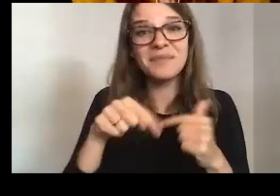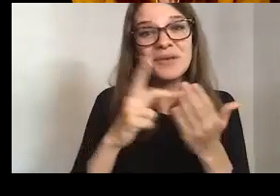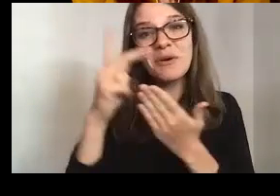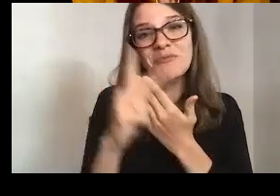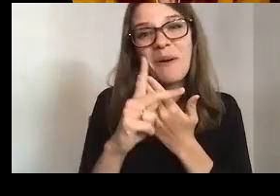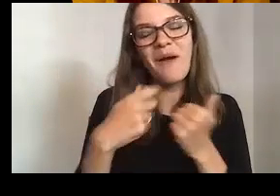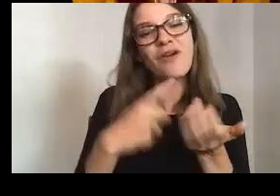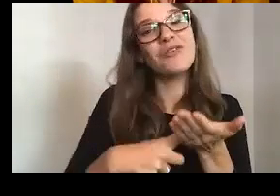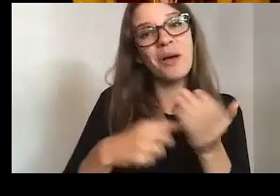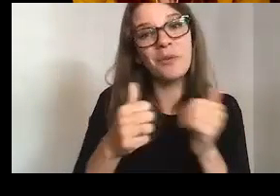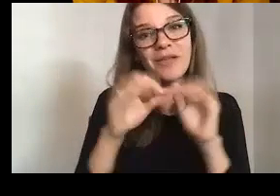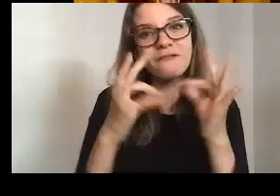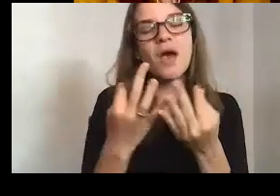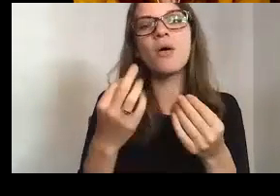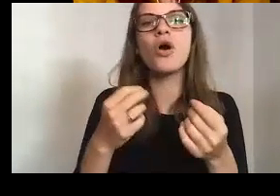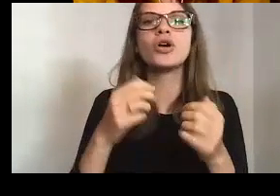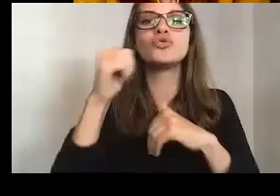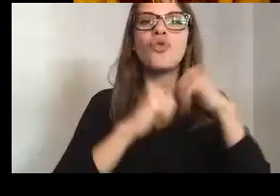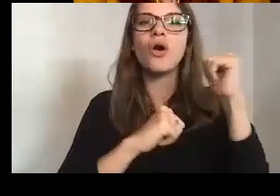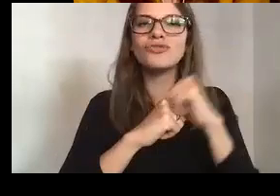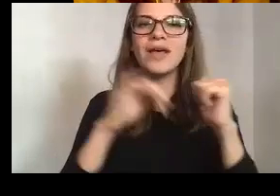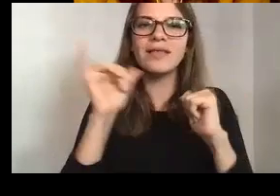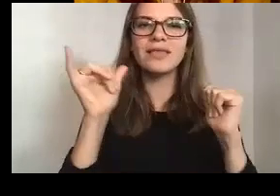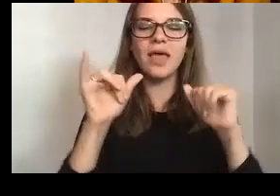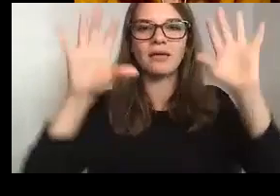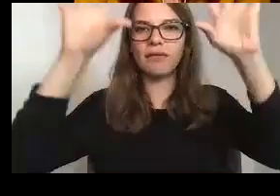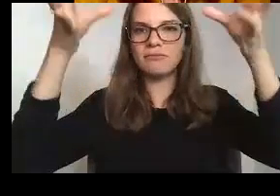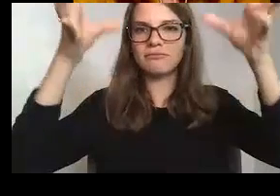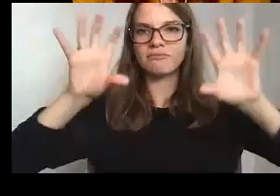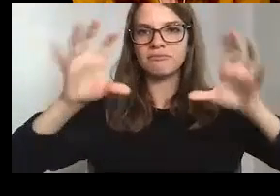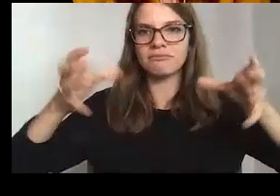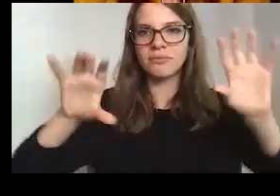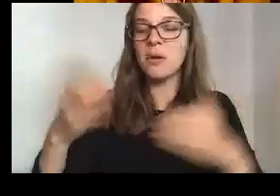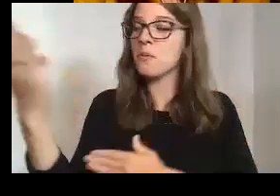families about structuring the day more into like morning afternoon and evening and what you know